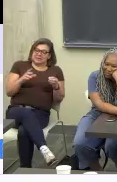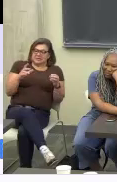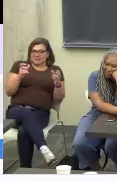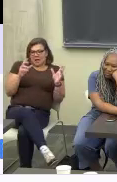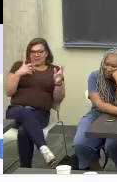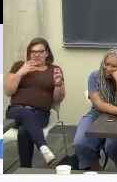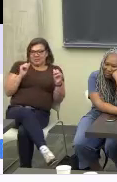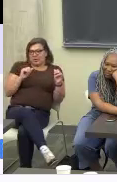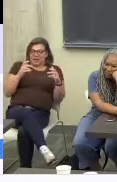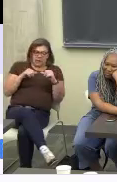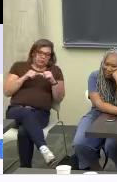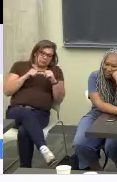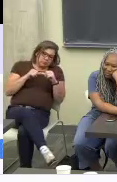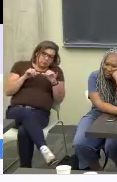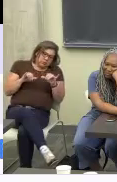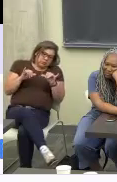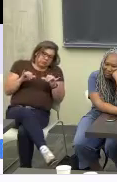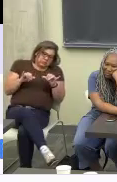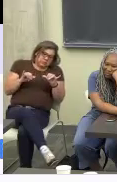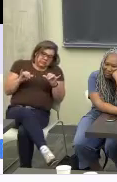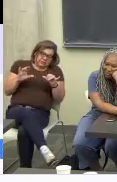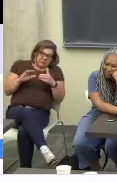know And we're on the same city councilors over and over again or whatever, but you're